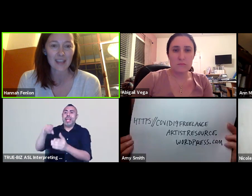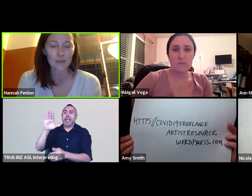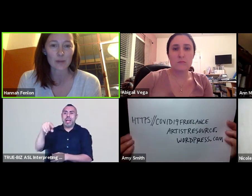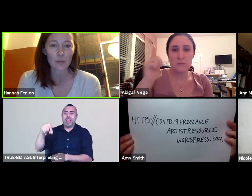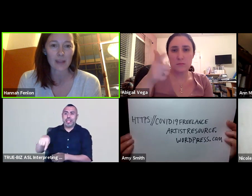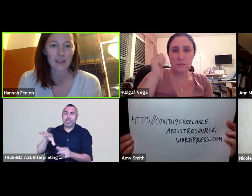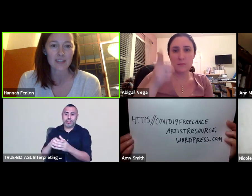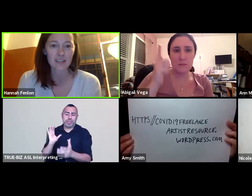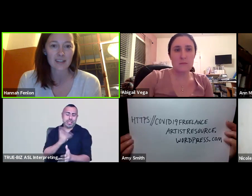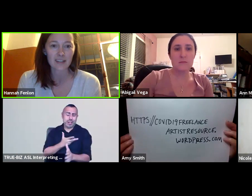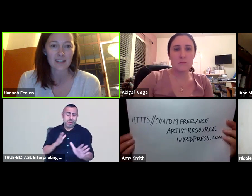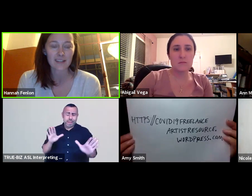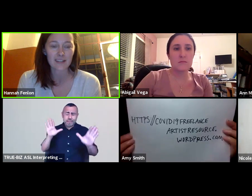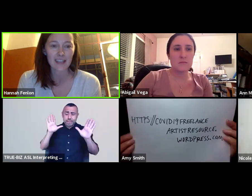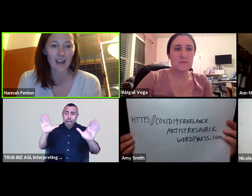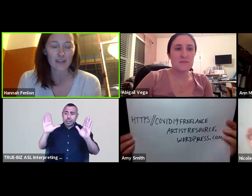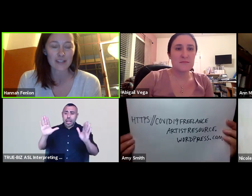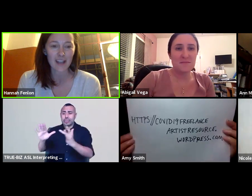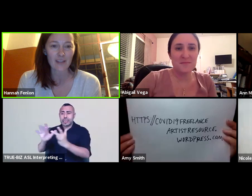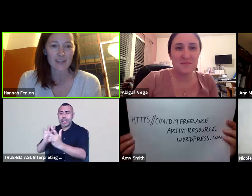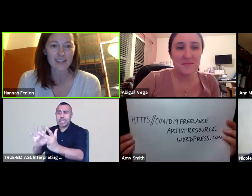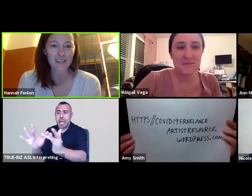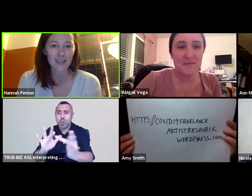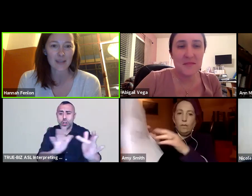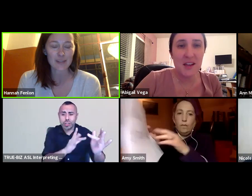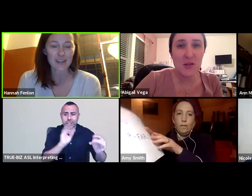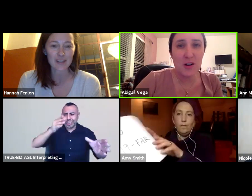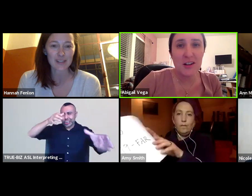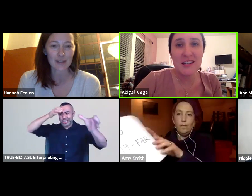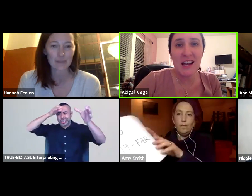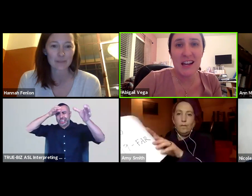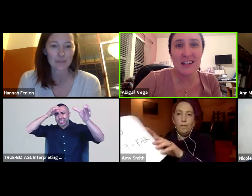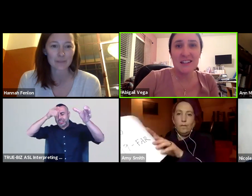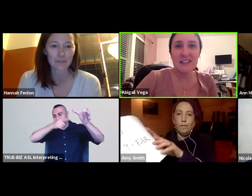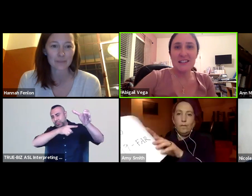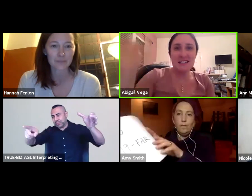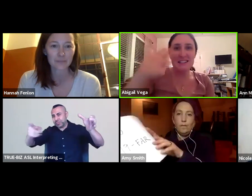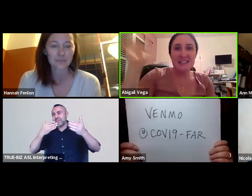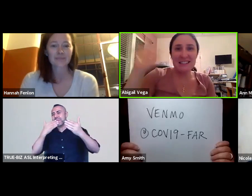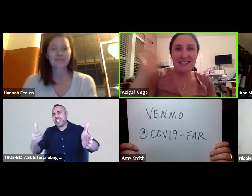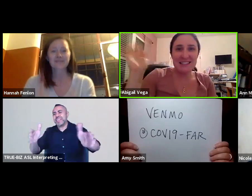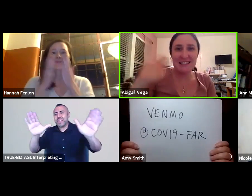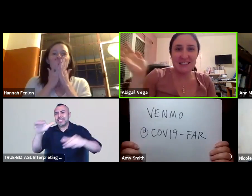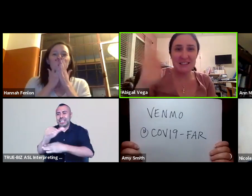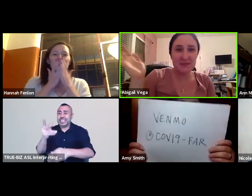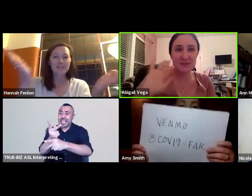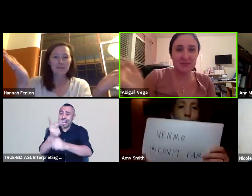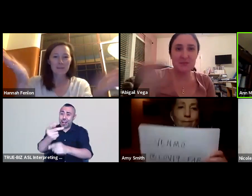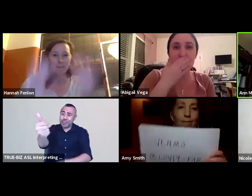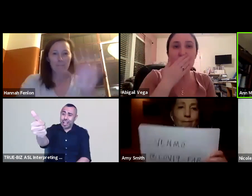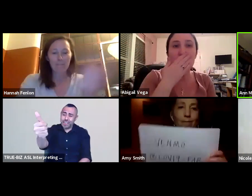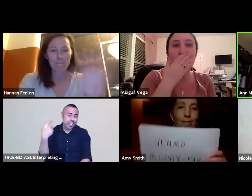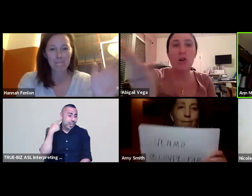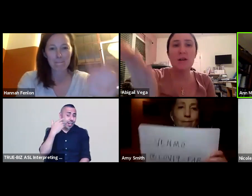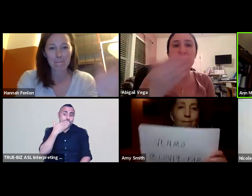Thank you so much. Take care of yourselves. Thank you all, good night. Take care, I love you.